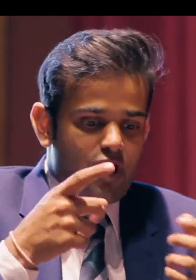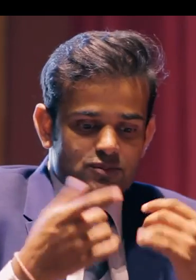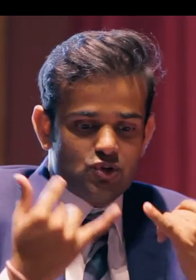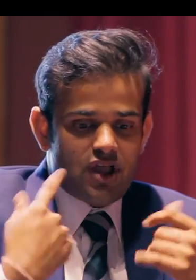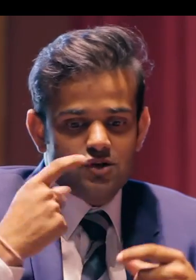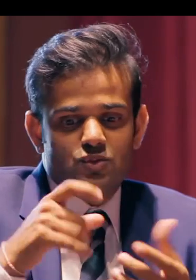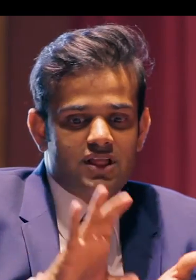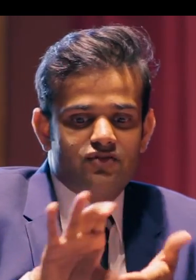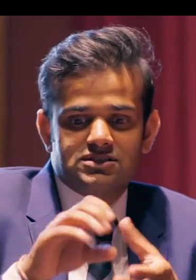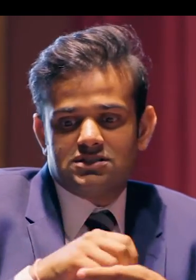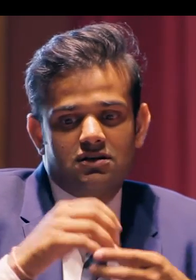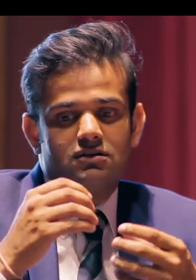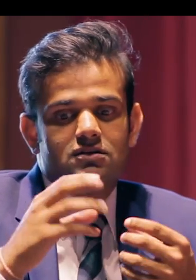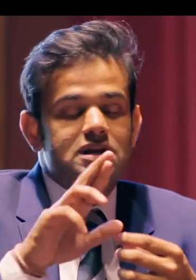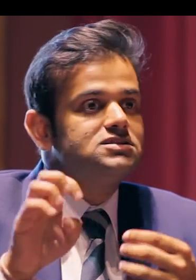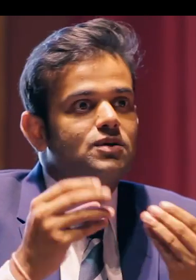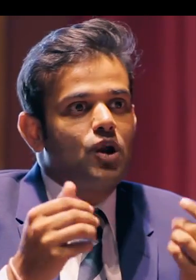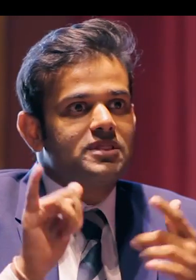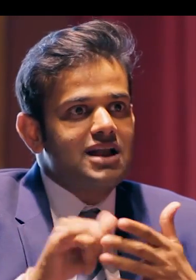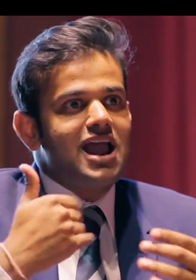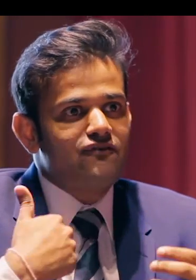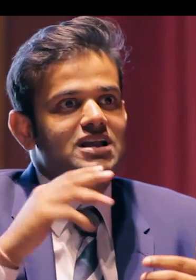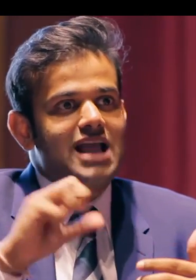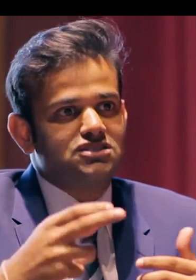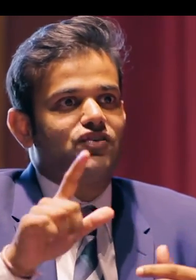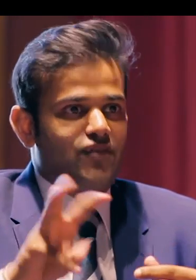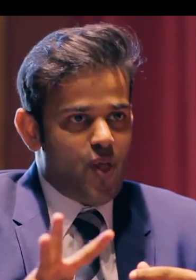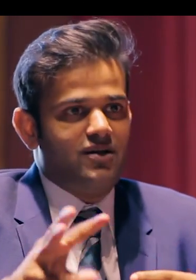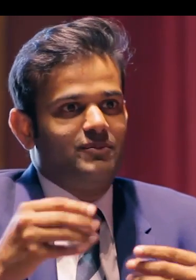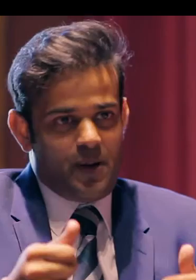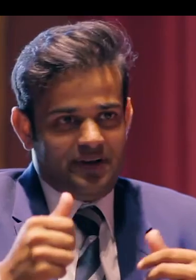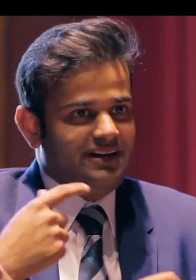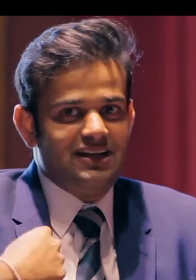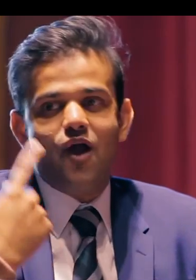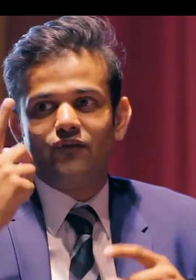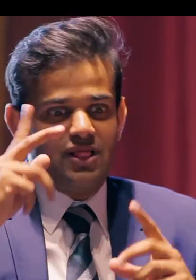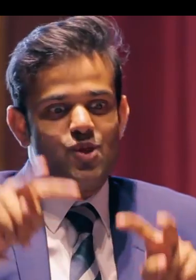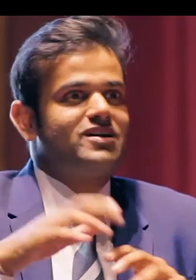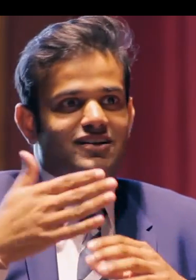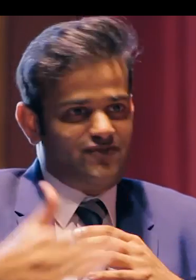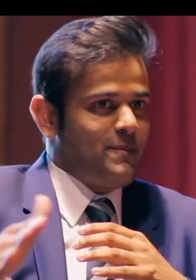Something I've learned from you today, I need to invest in real estate to have a cash flow.